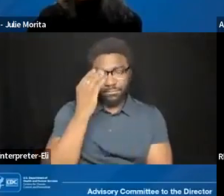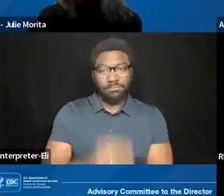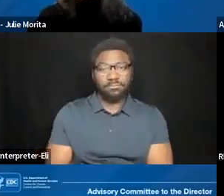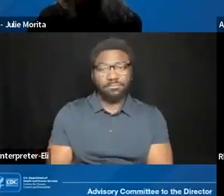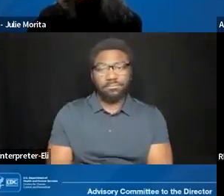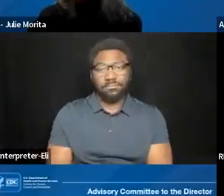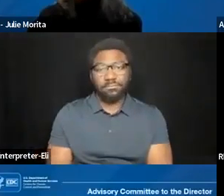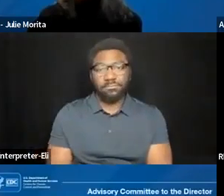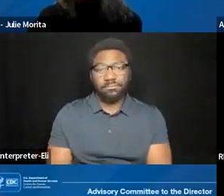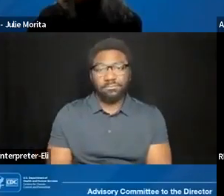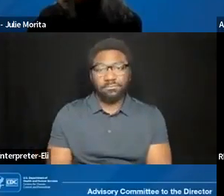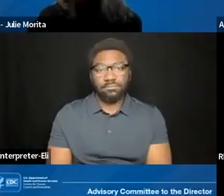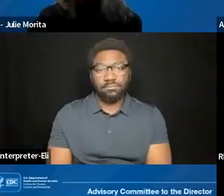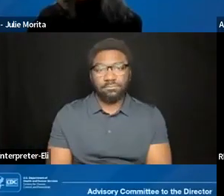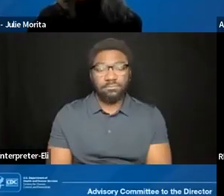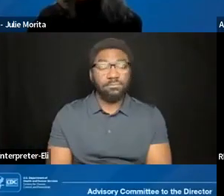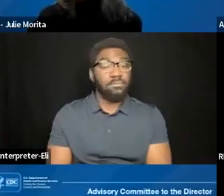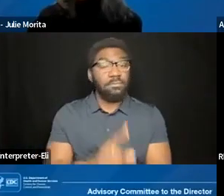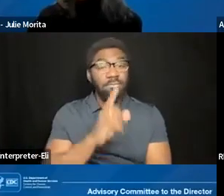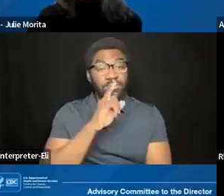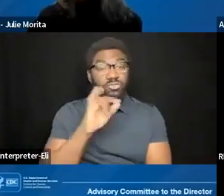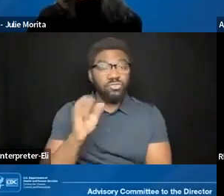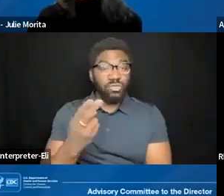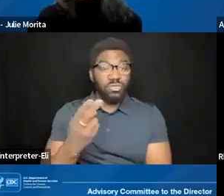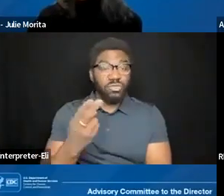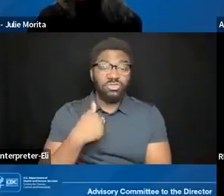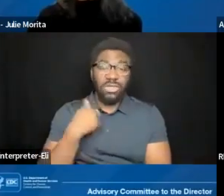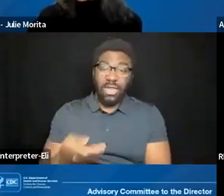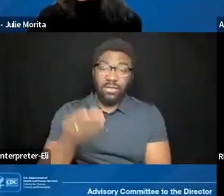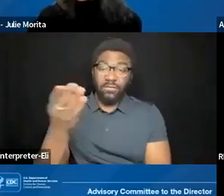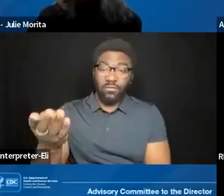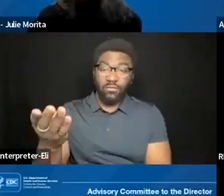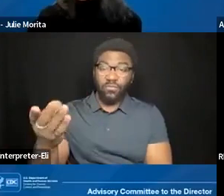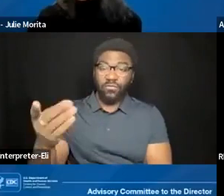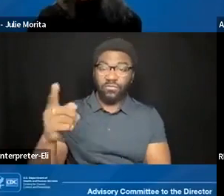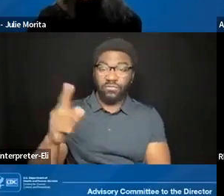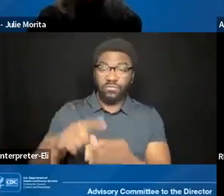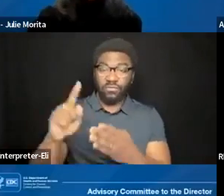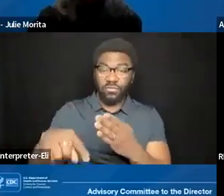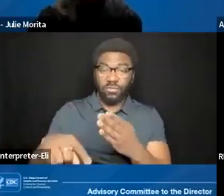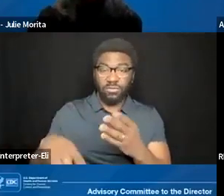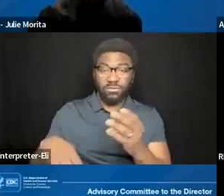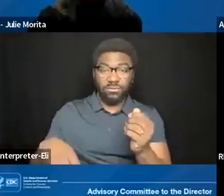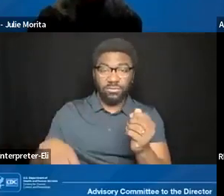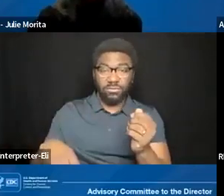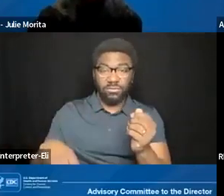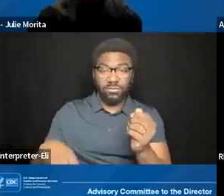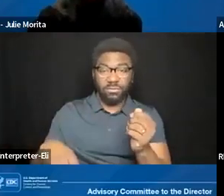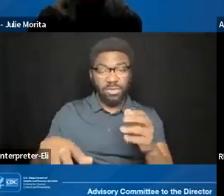Sure, I'll move the report. And the adoption of the action steps as recommendations.